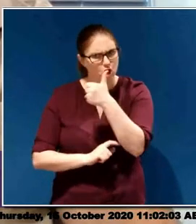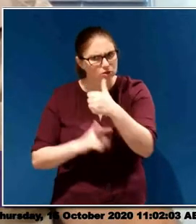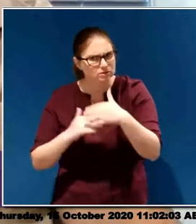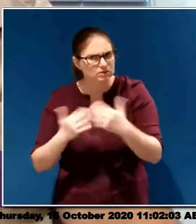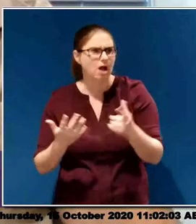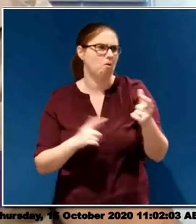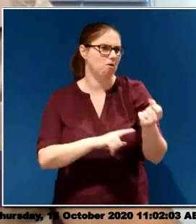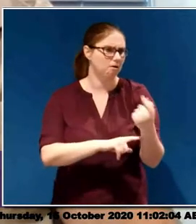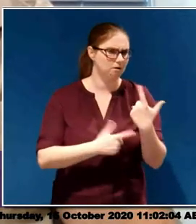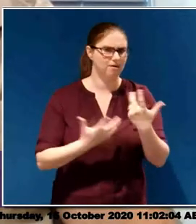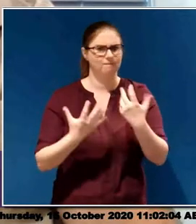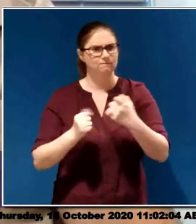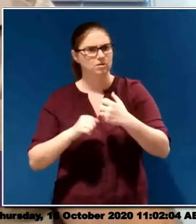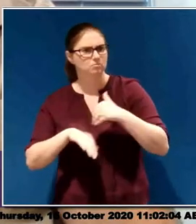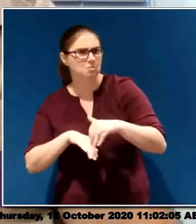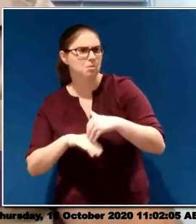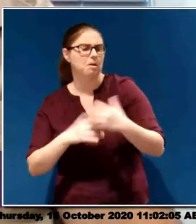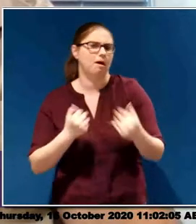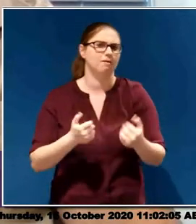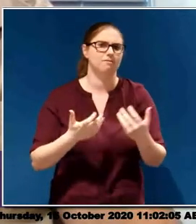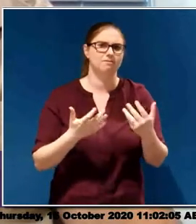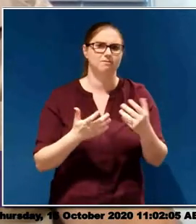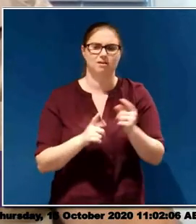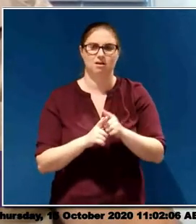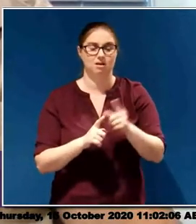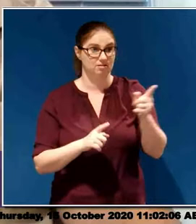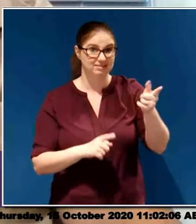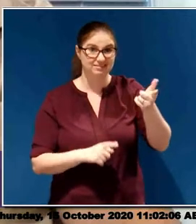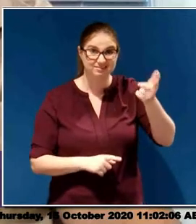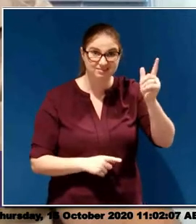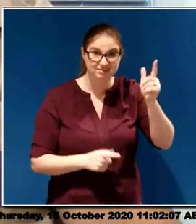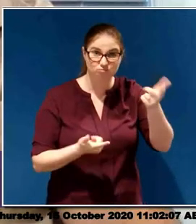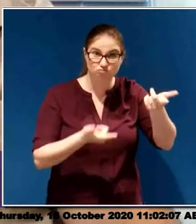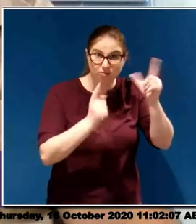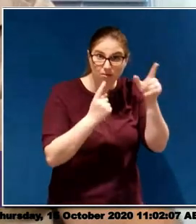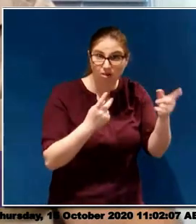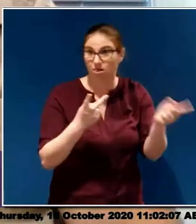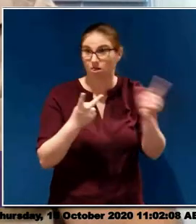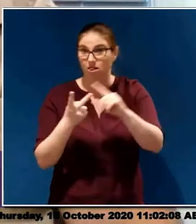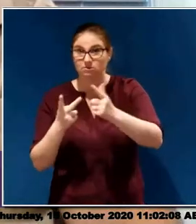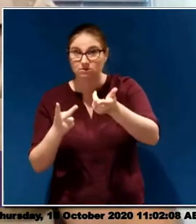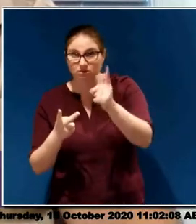Between that teacher and the Principal, they could teach other teachers an awful lot.